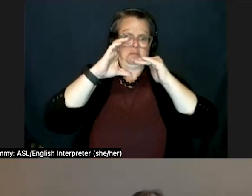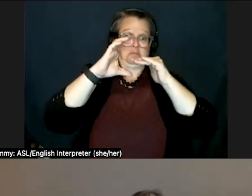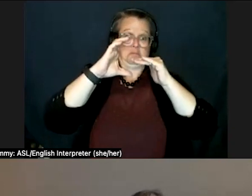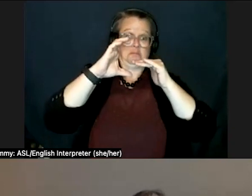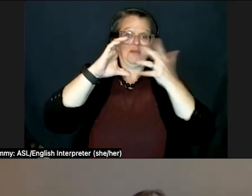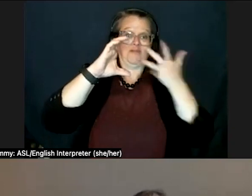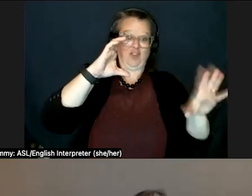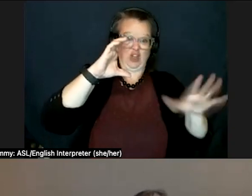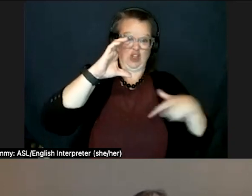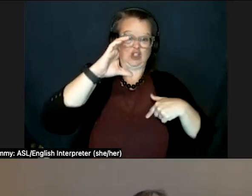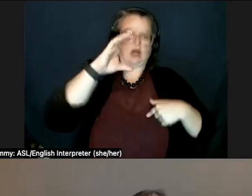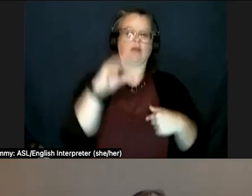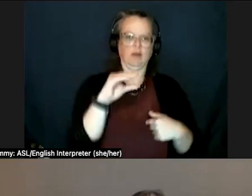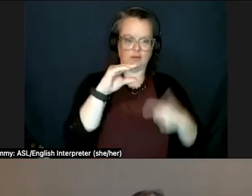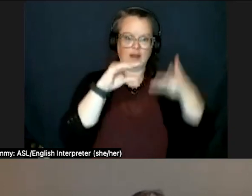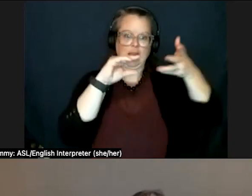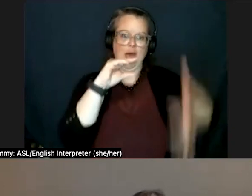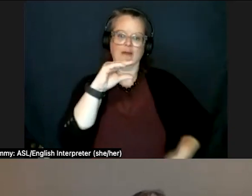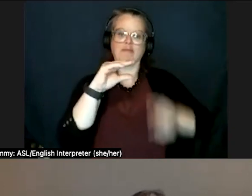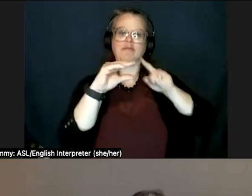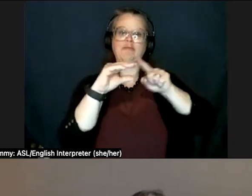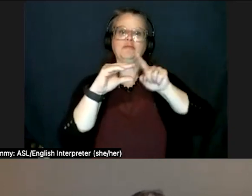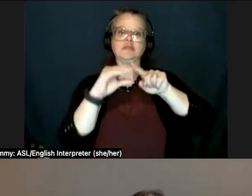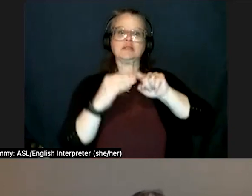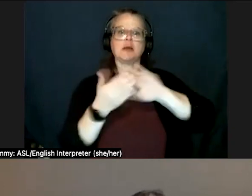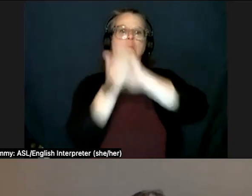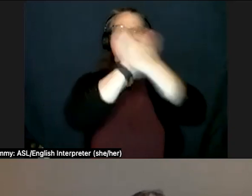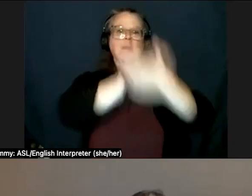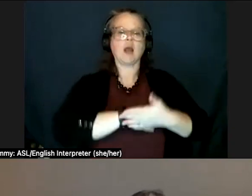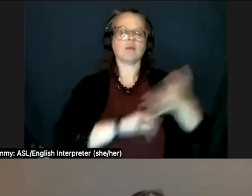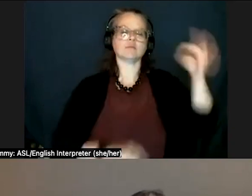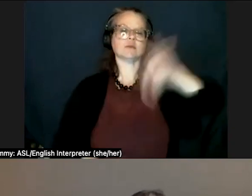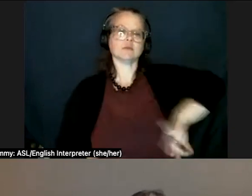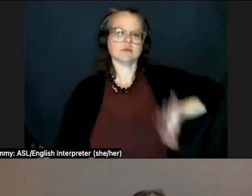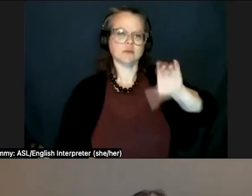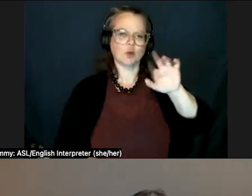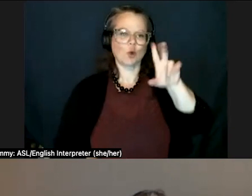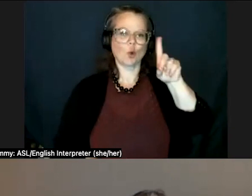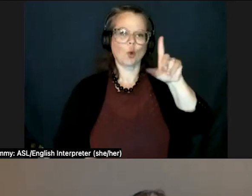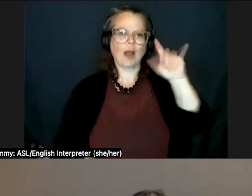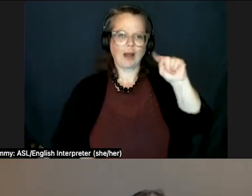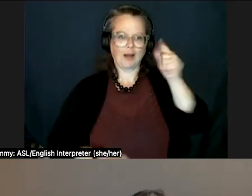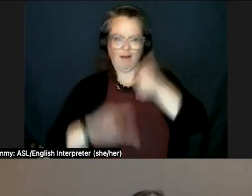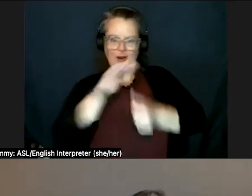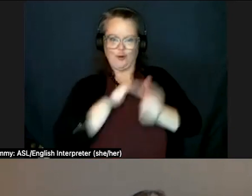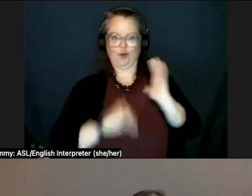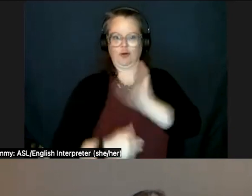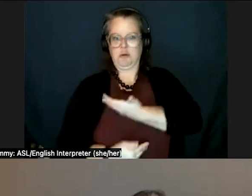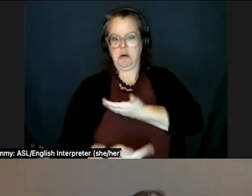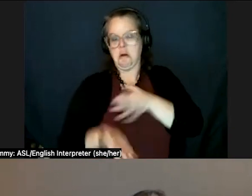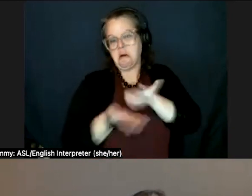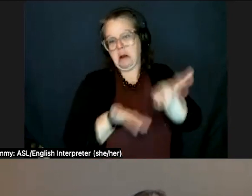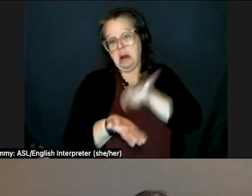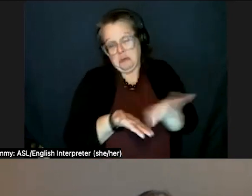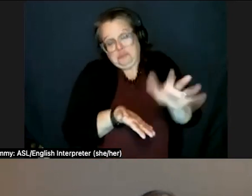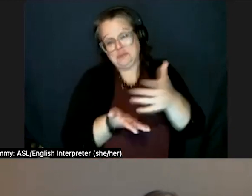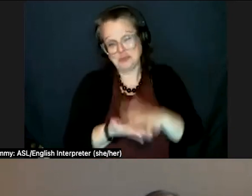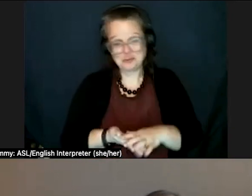things that you can use with the paid version. Lauren: Nice. I have another question that came